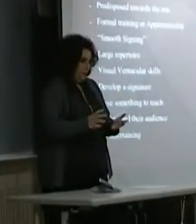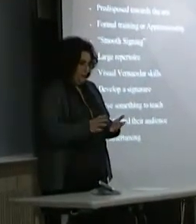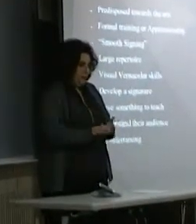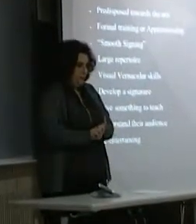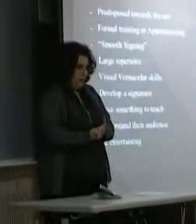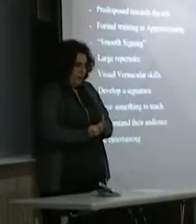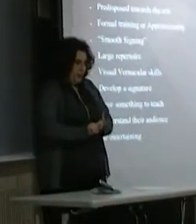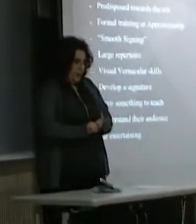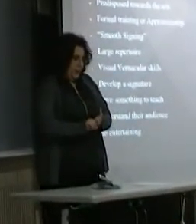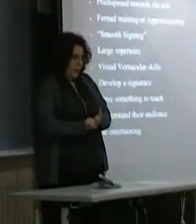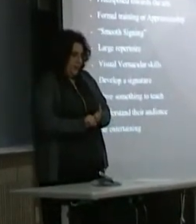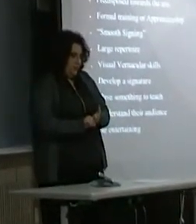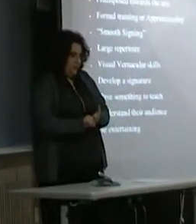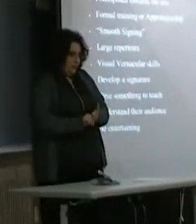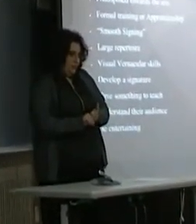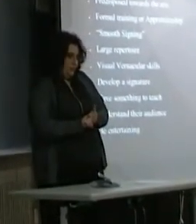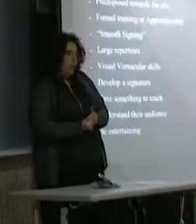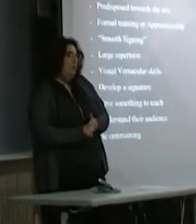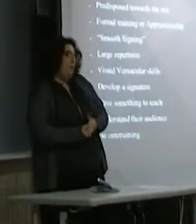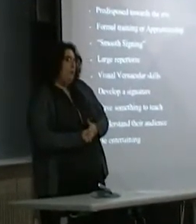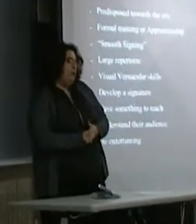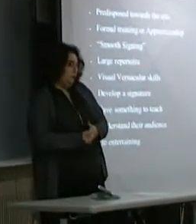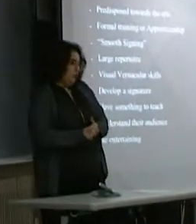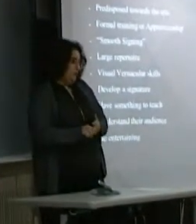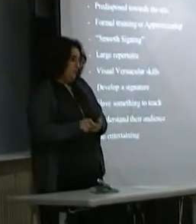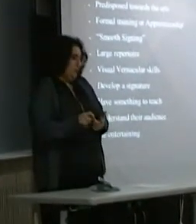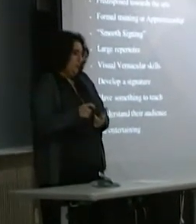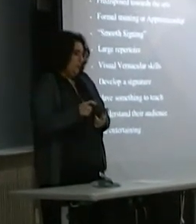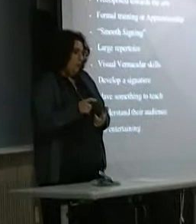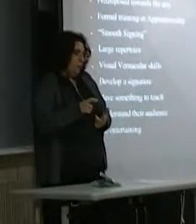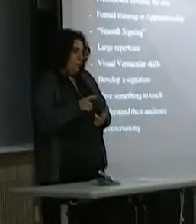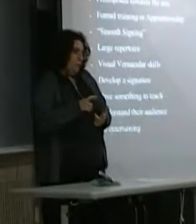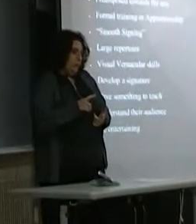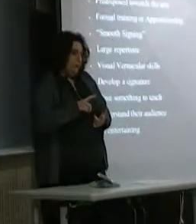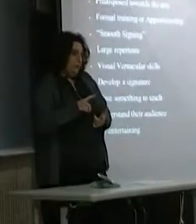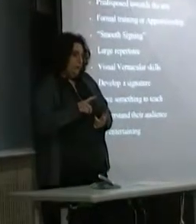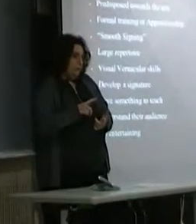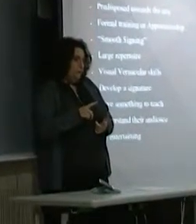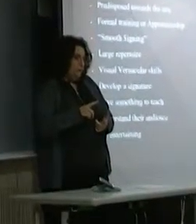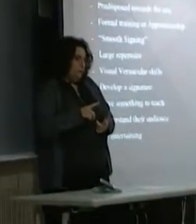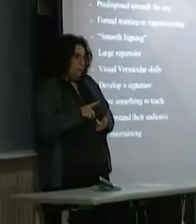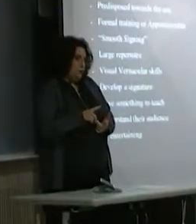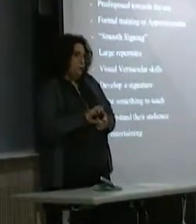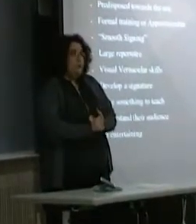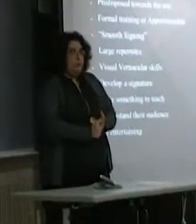and they understand their audience so as to know when to redirect their attention,